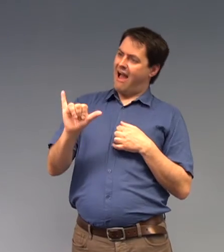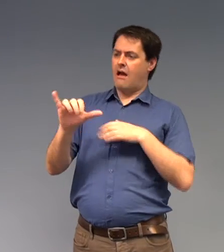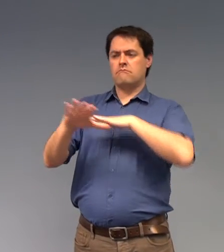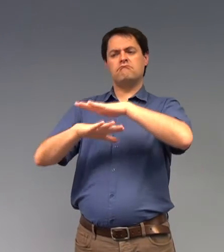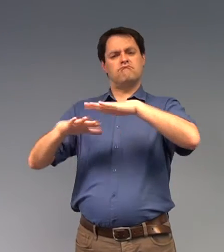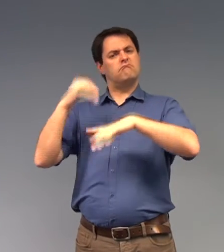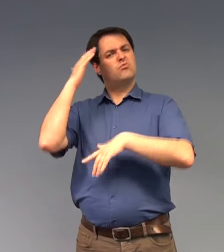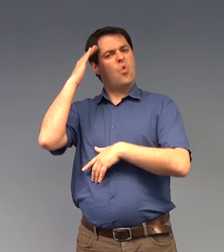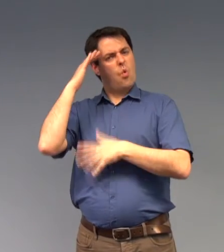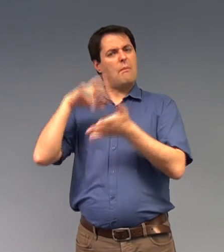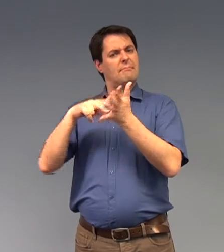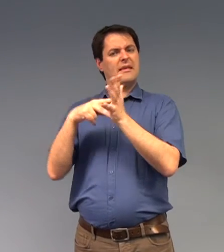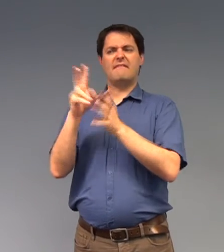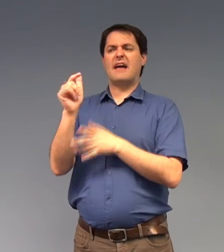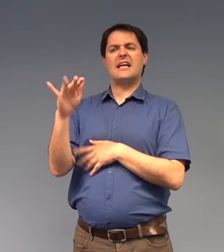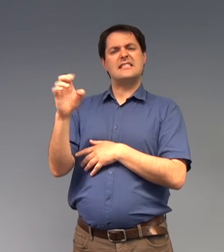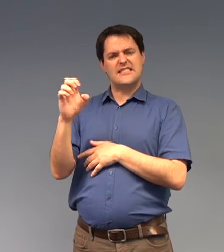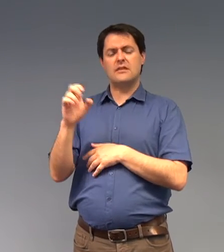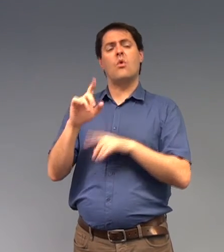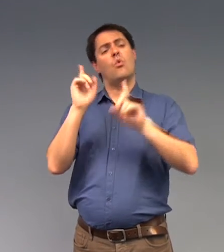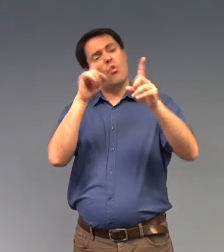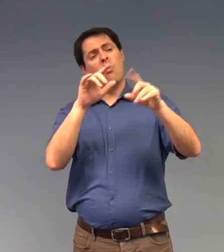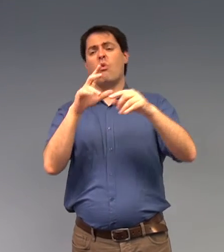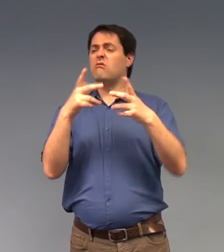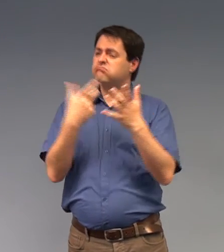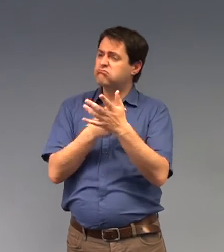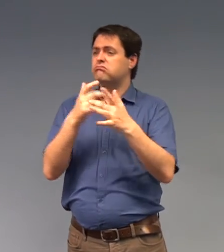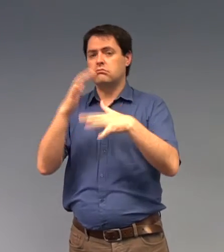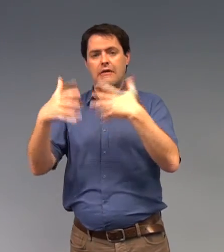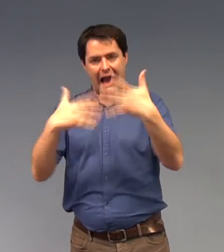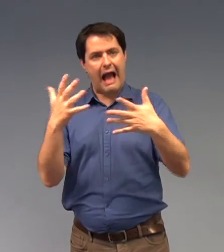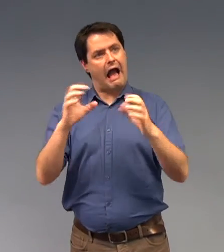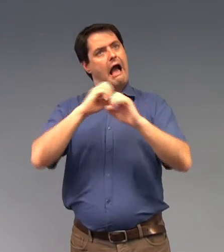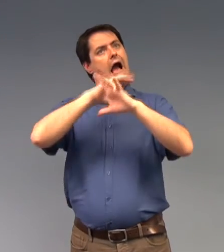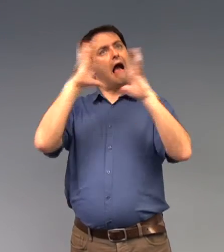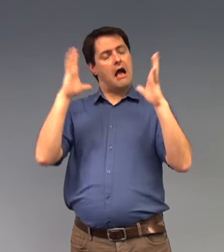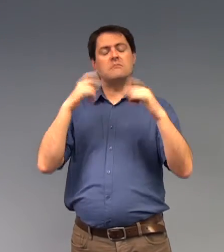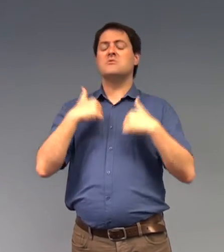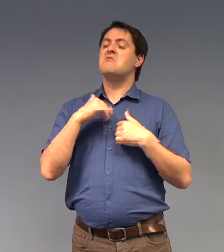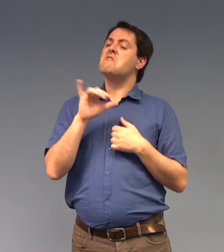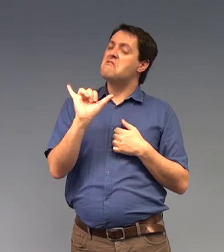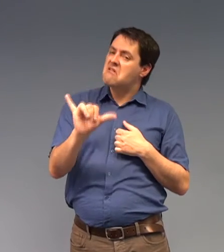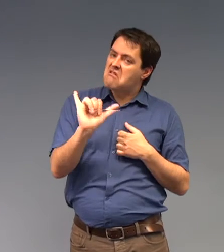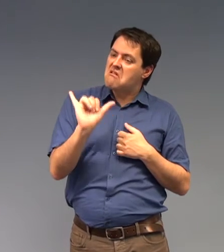I mean it could have been an injection, technically, for anything.